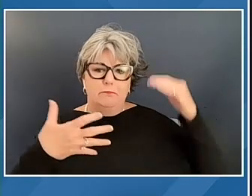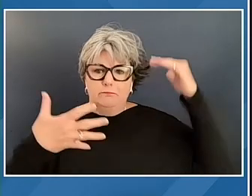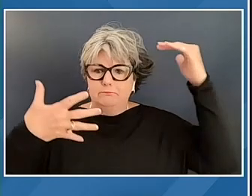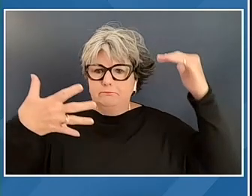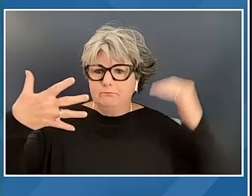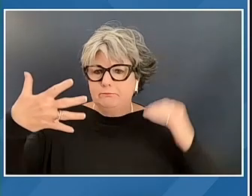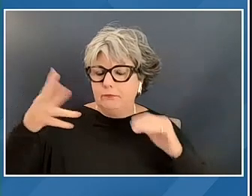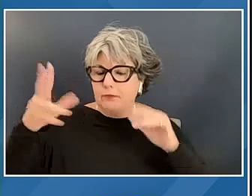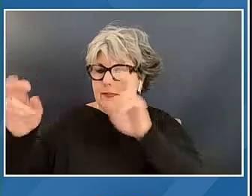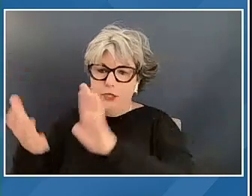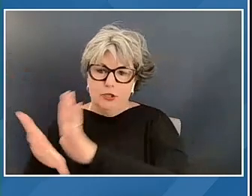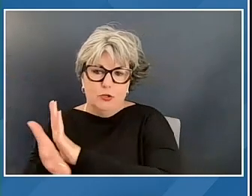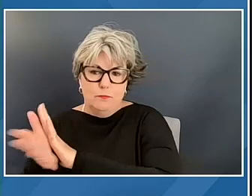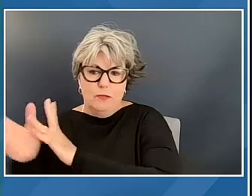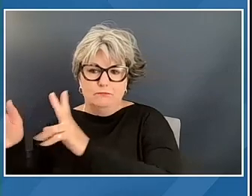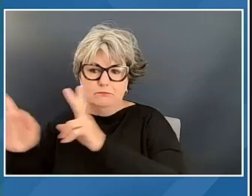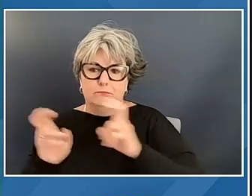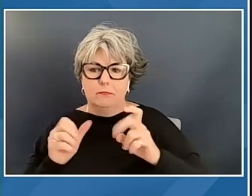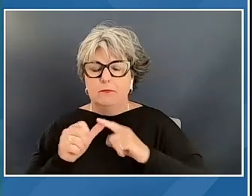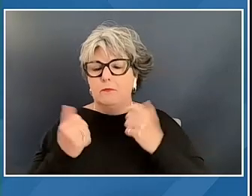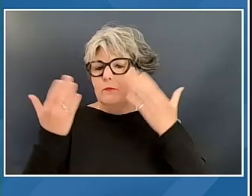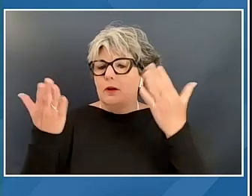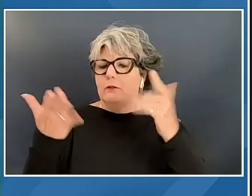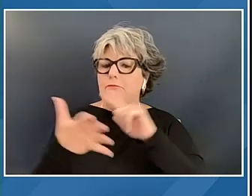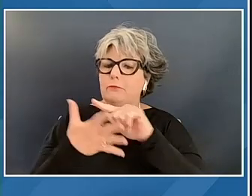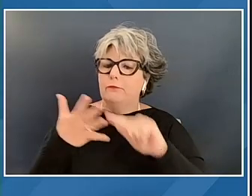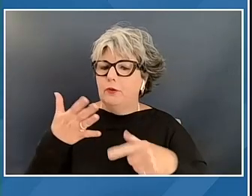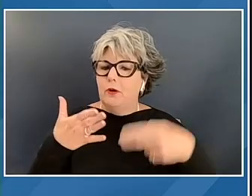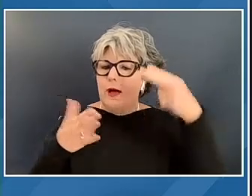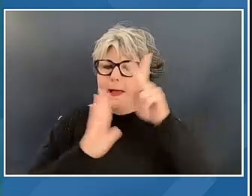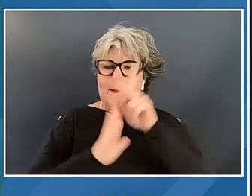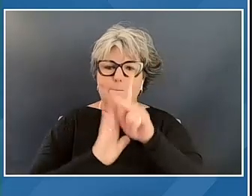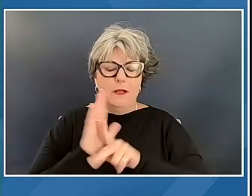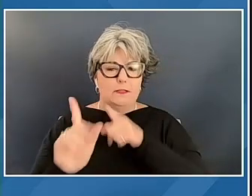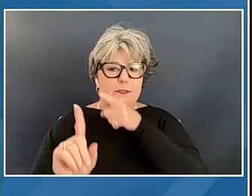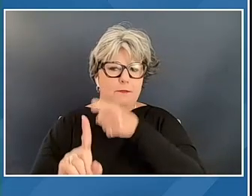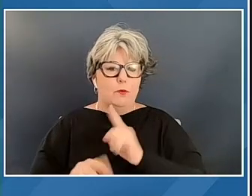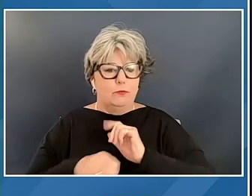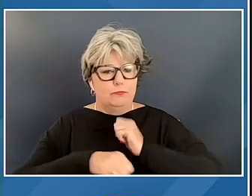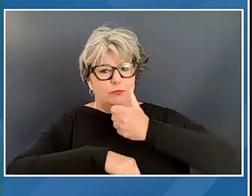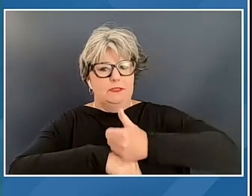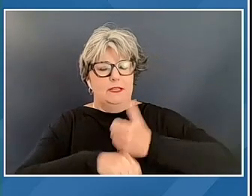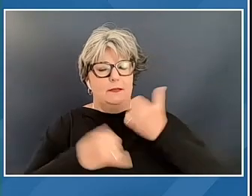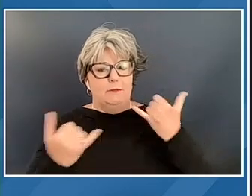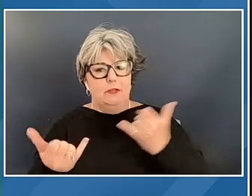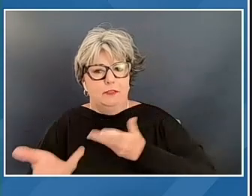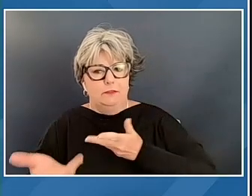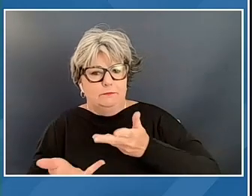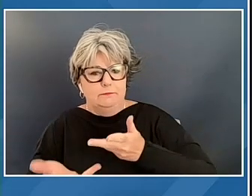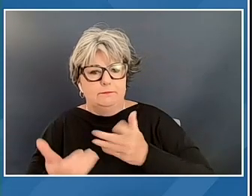I just wanted to provide a few high-level policy points to frame the conversation. First, you'll see that we are thinking